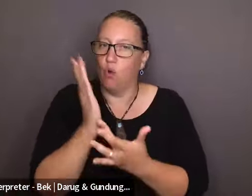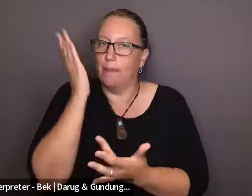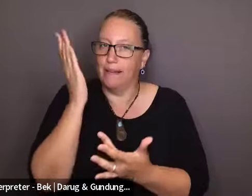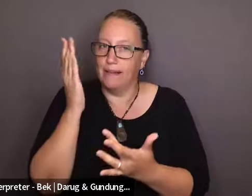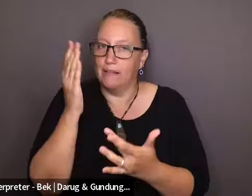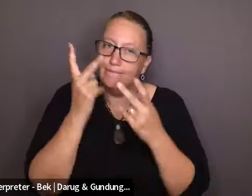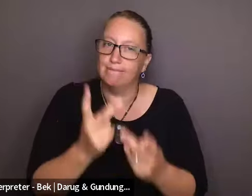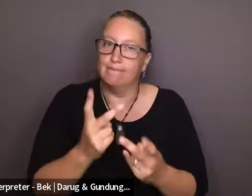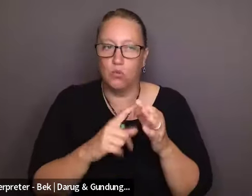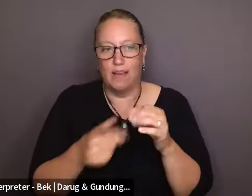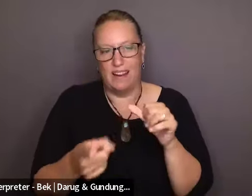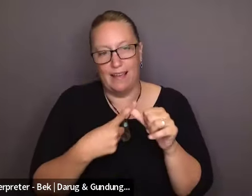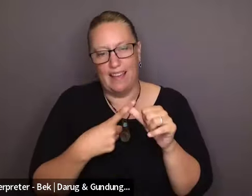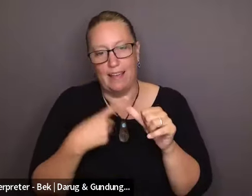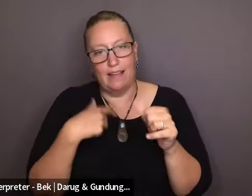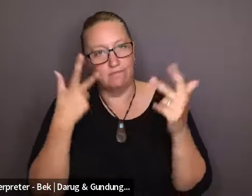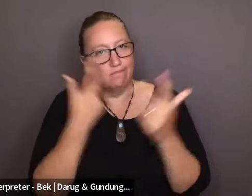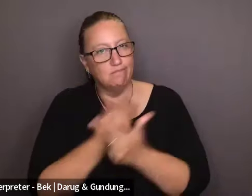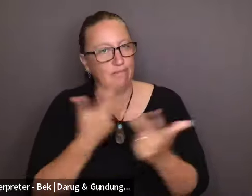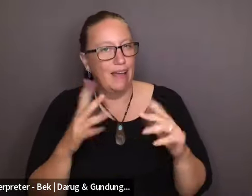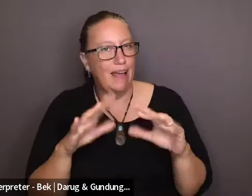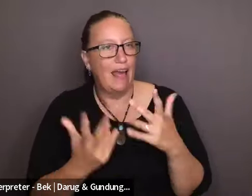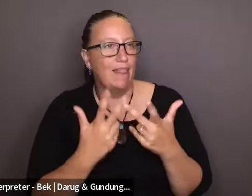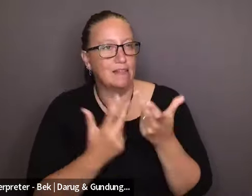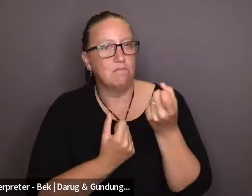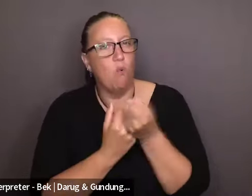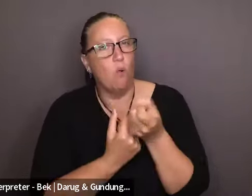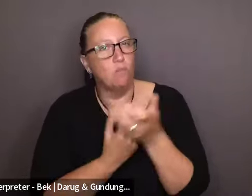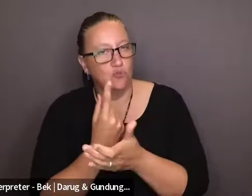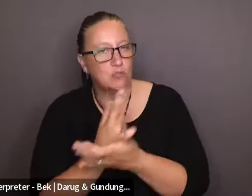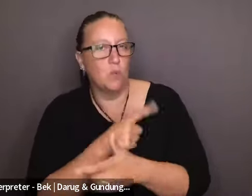aways, provide the details on those sessions, including the